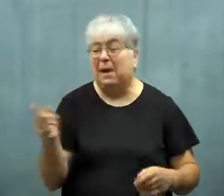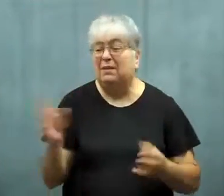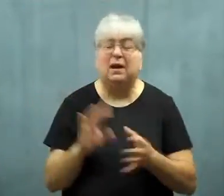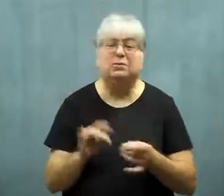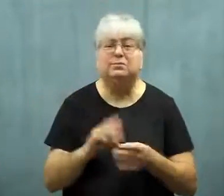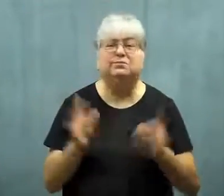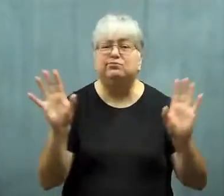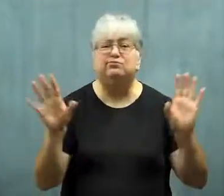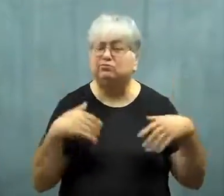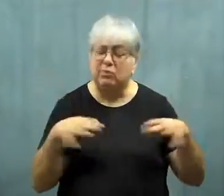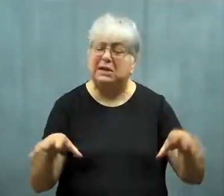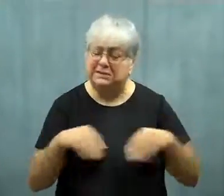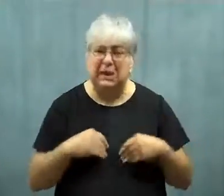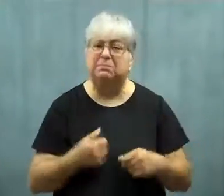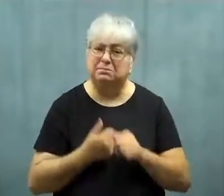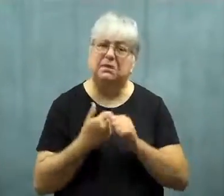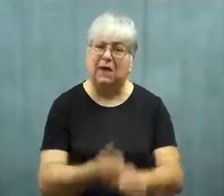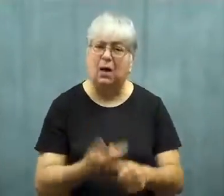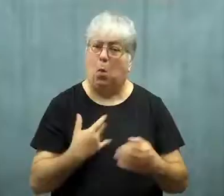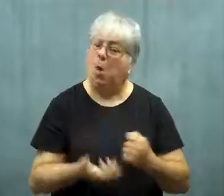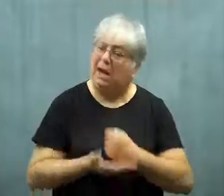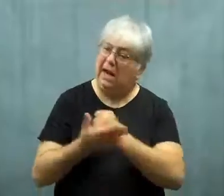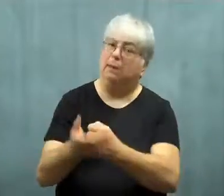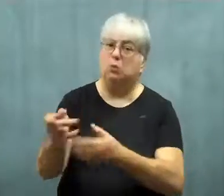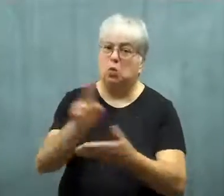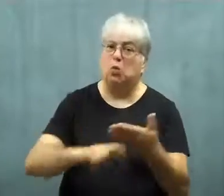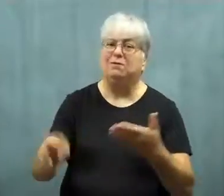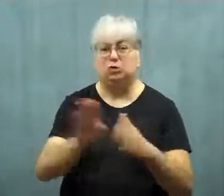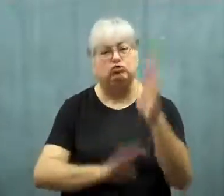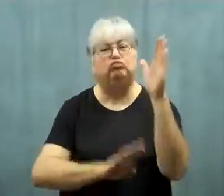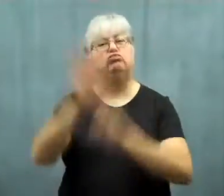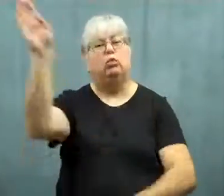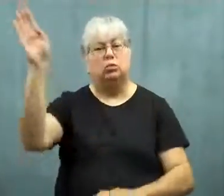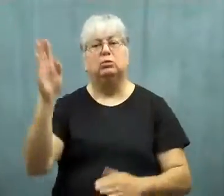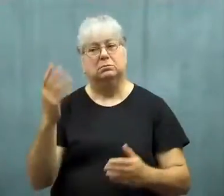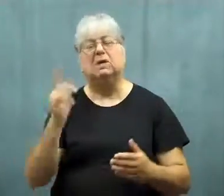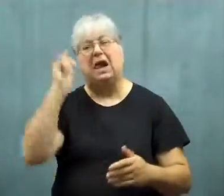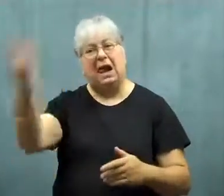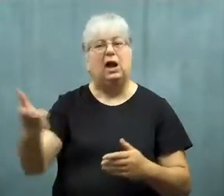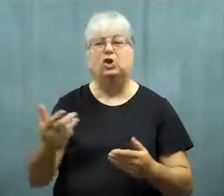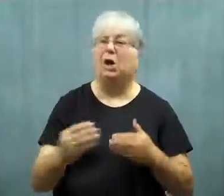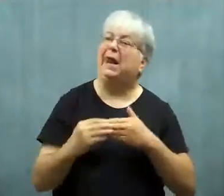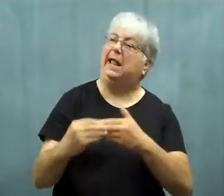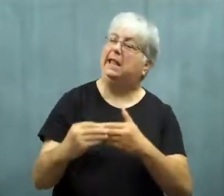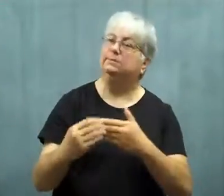He said he accepted the limitations and would abide by them.